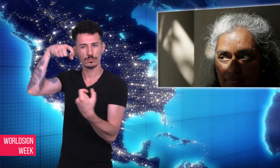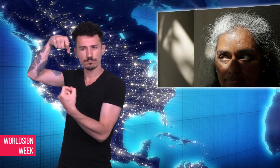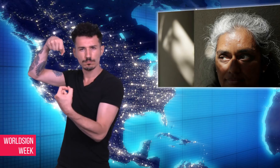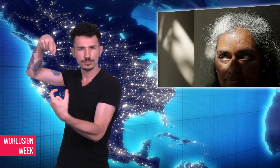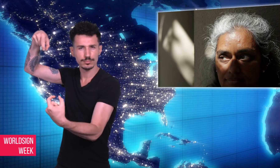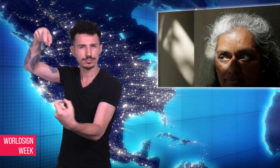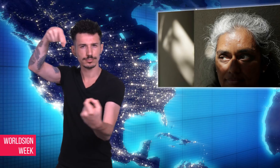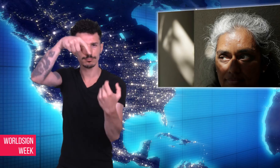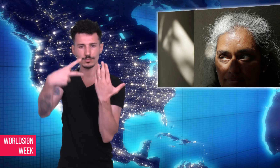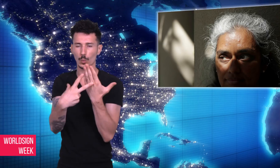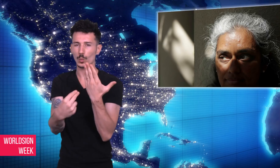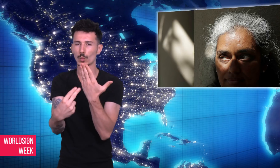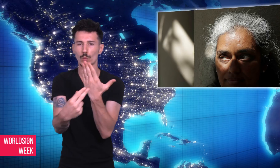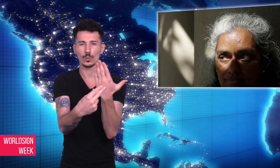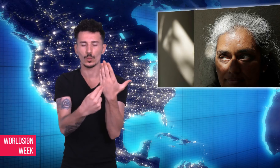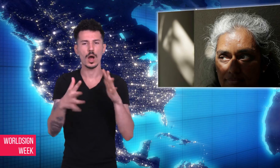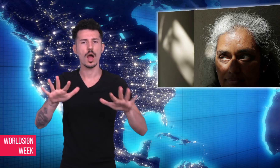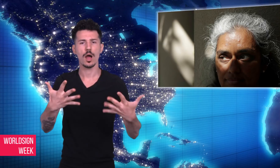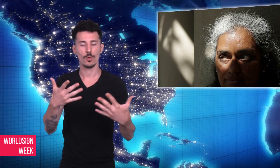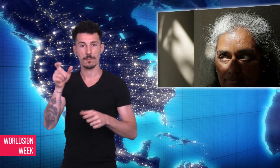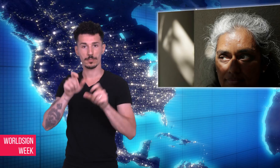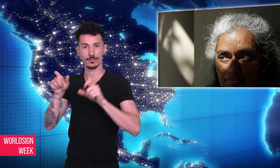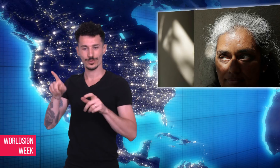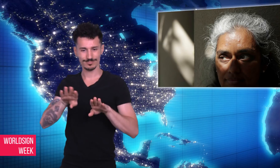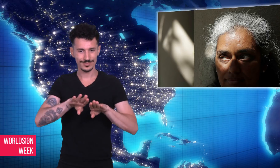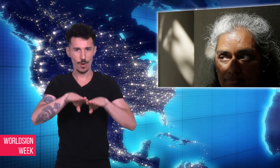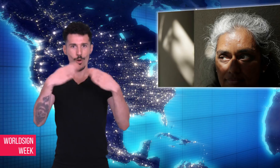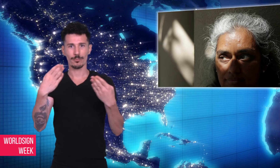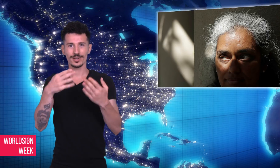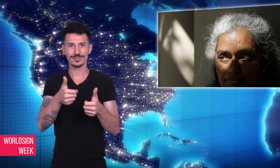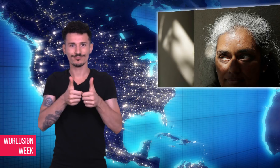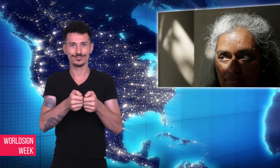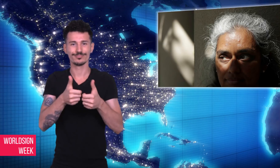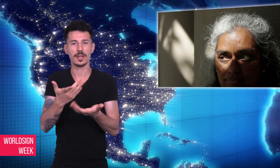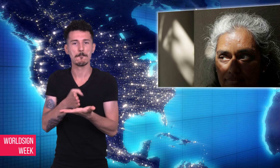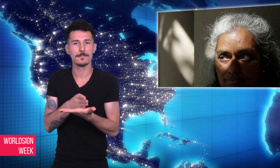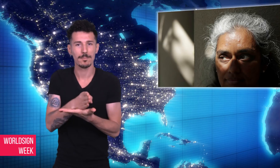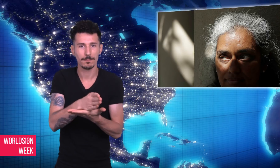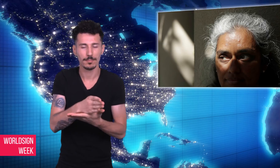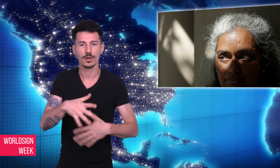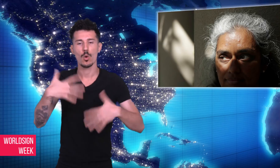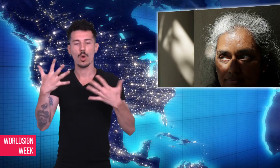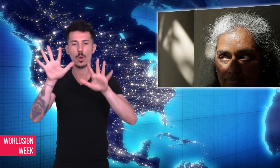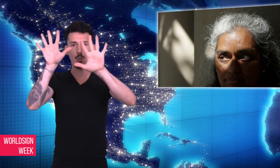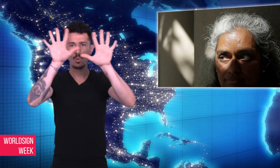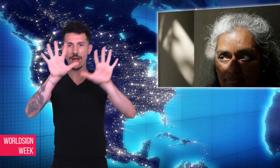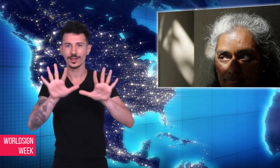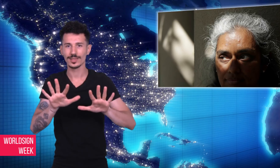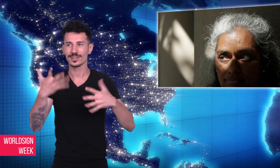weather updates are received, or users do a search with their location